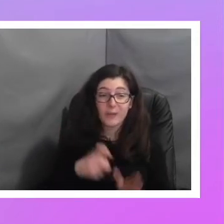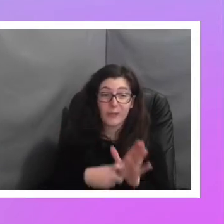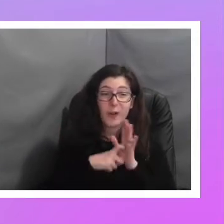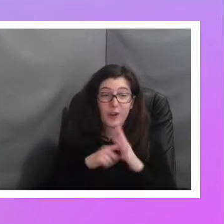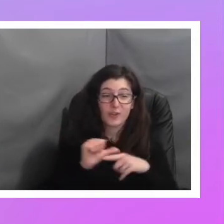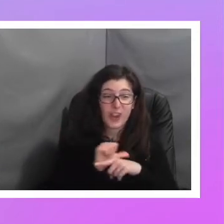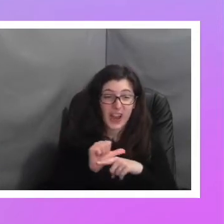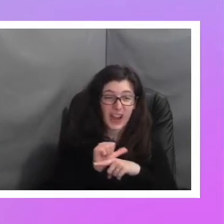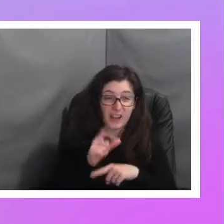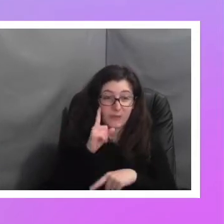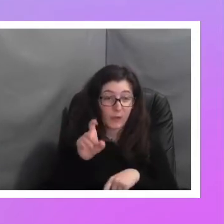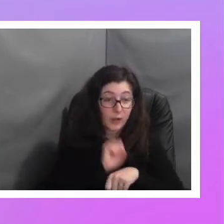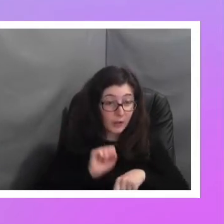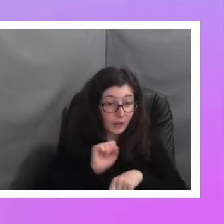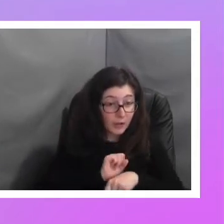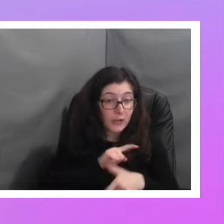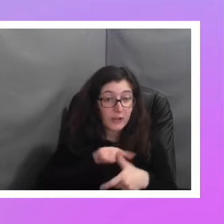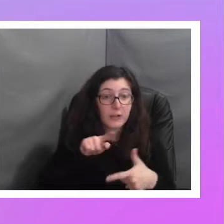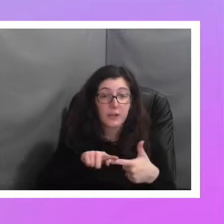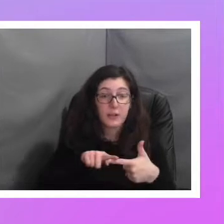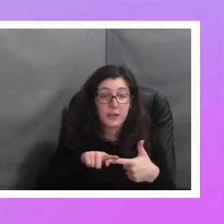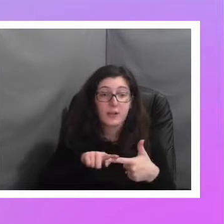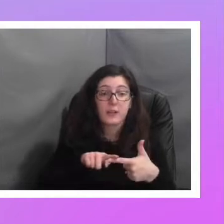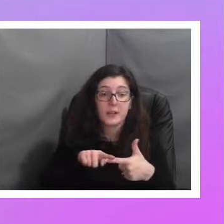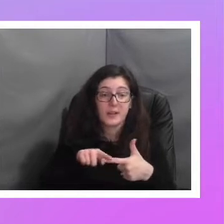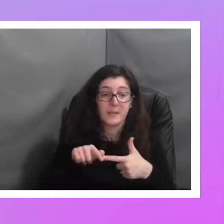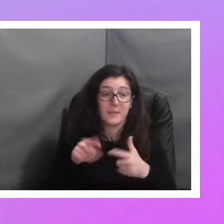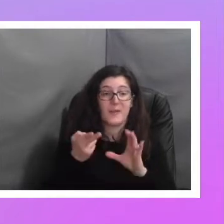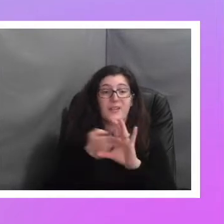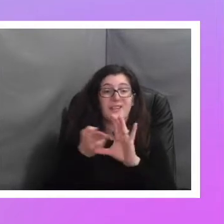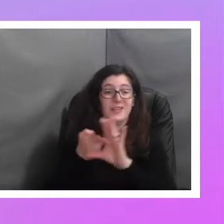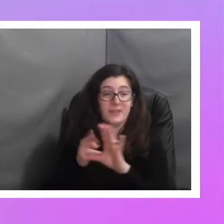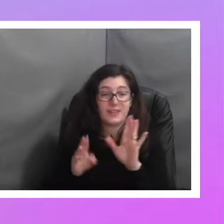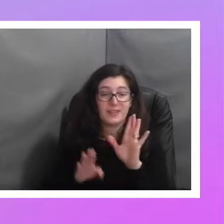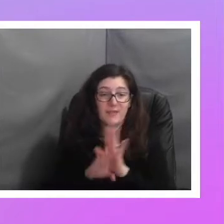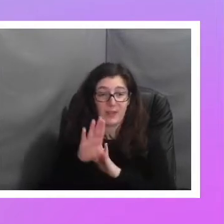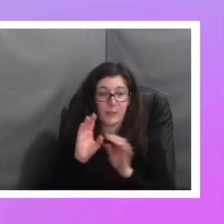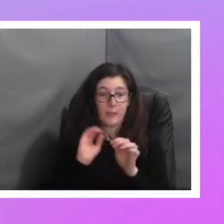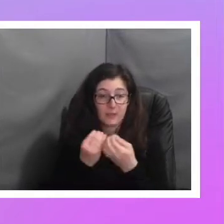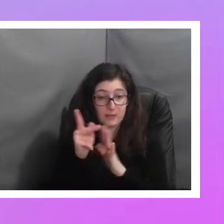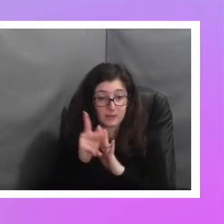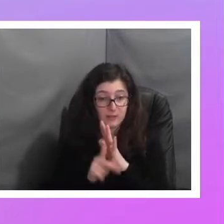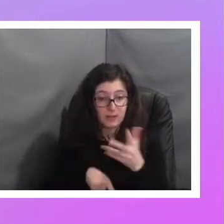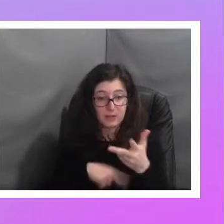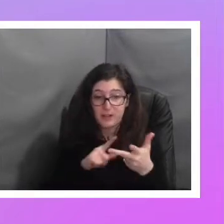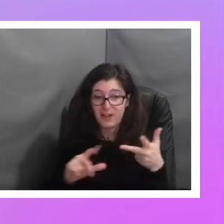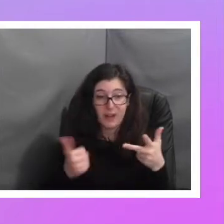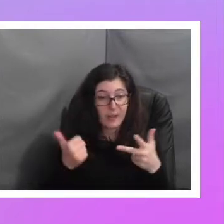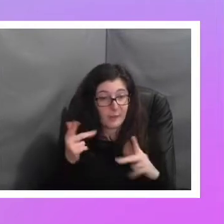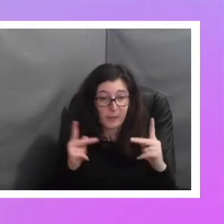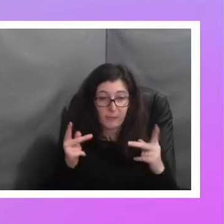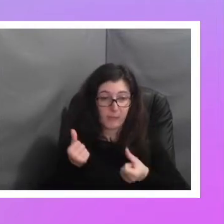for participants who develop organizational policies, and for anyone who provides goods, services or facilities